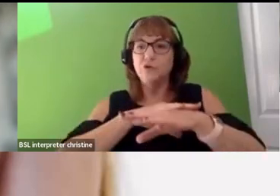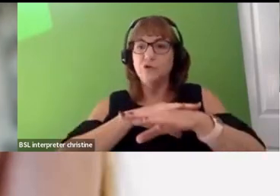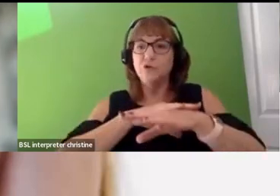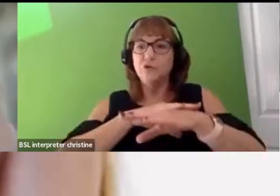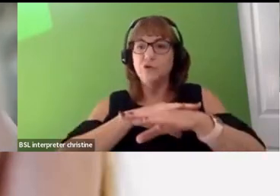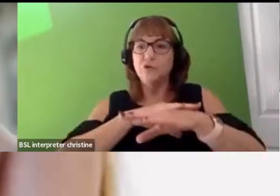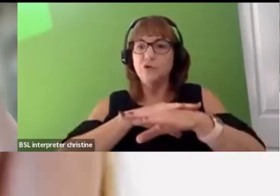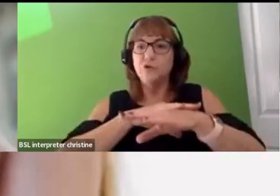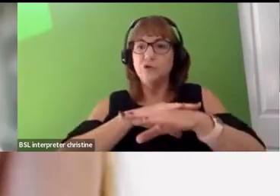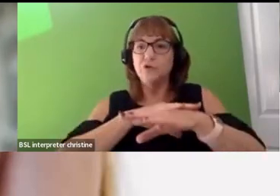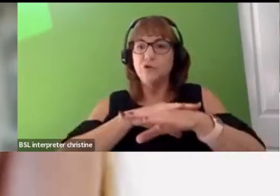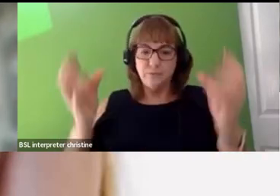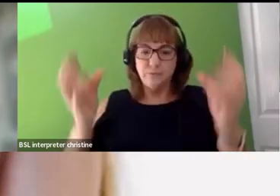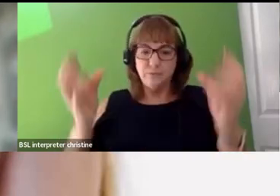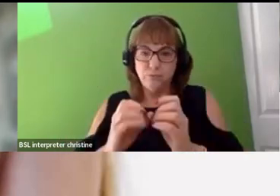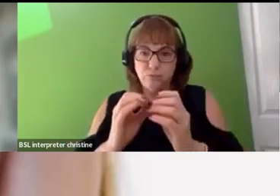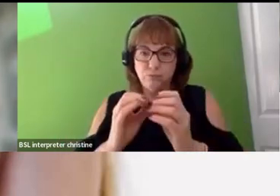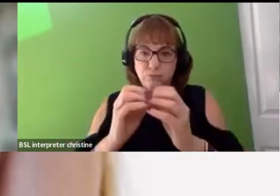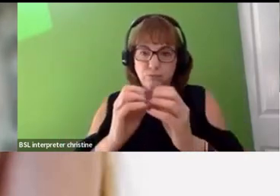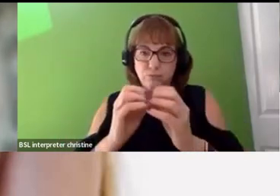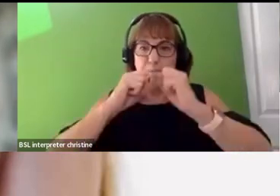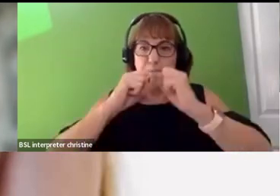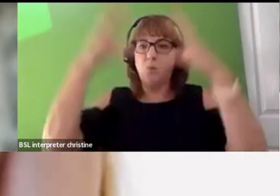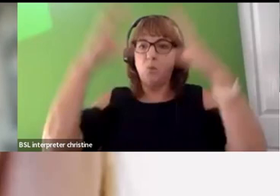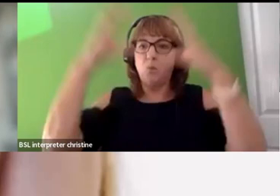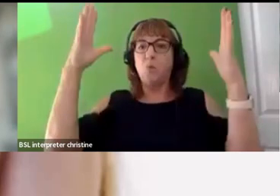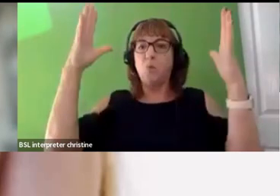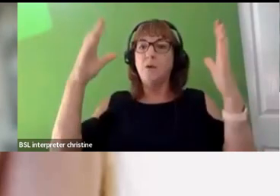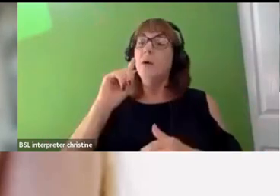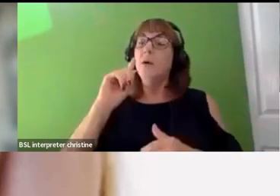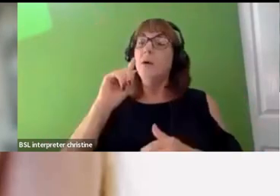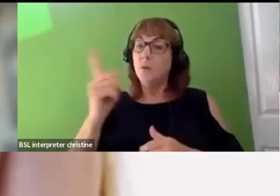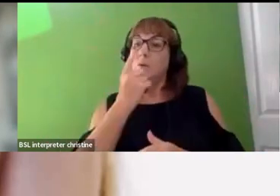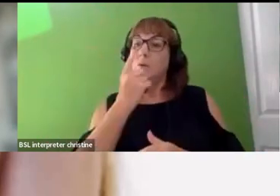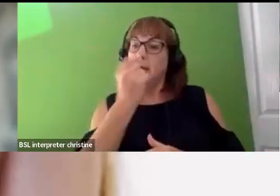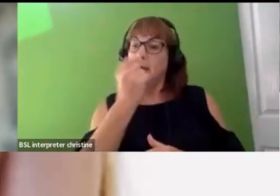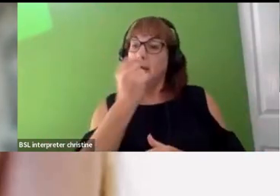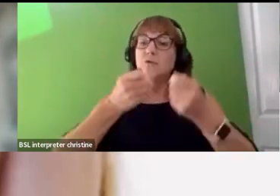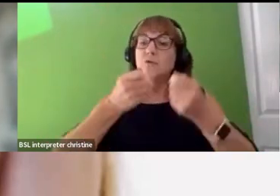but the more we do regulating things, the more it helps people to feel calm and regulated.